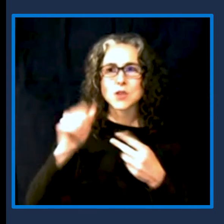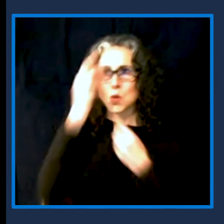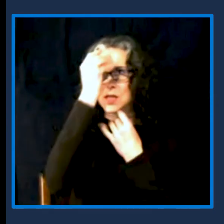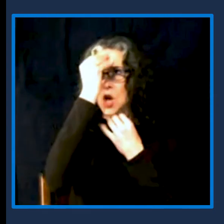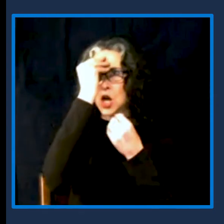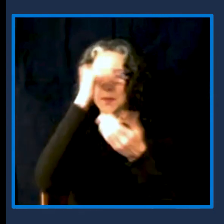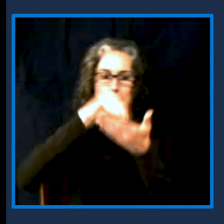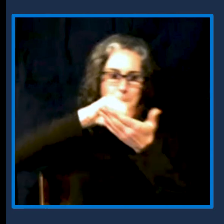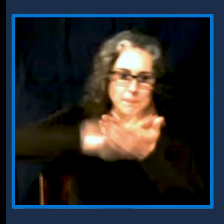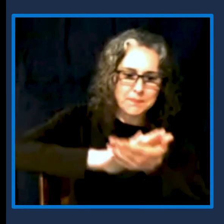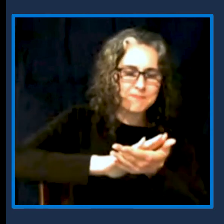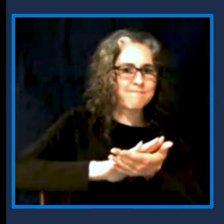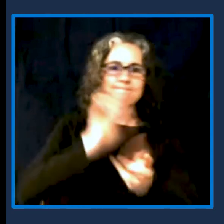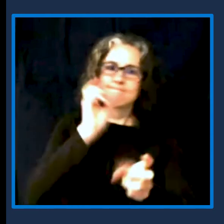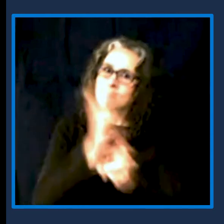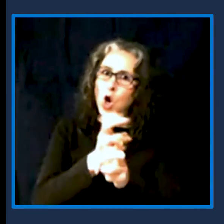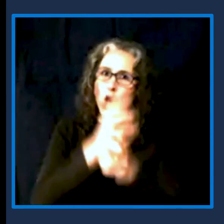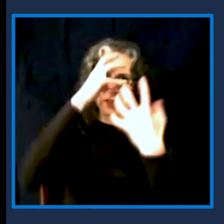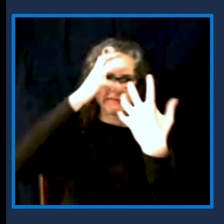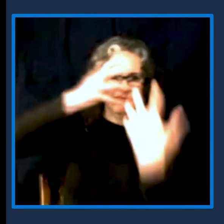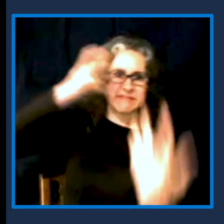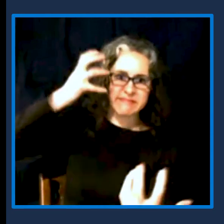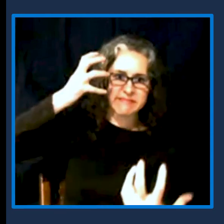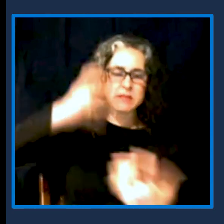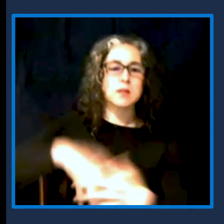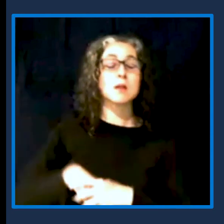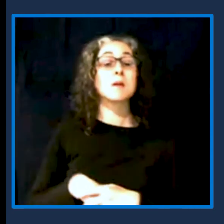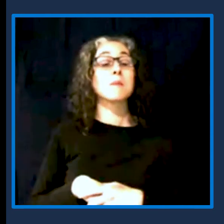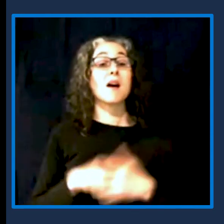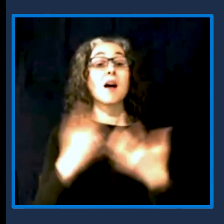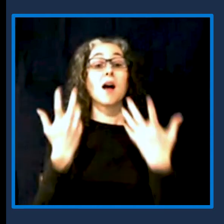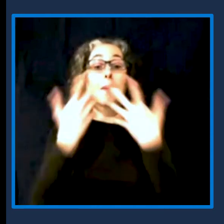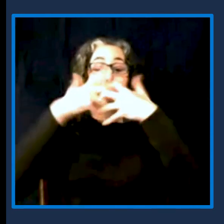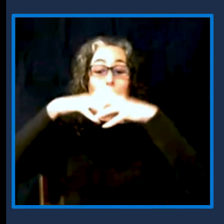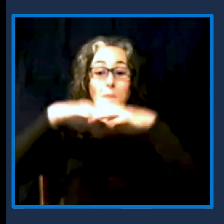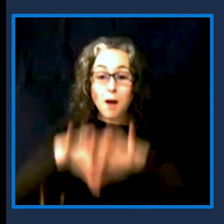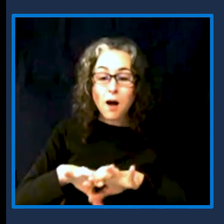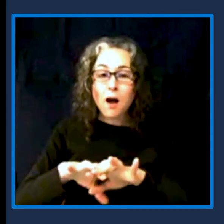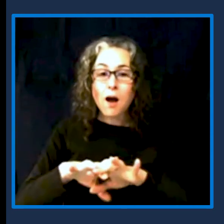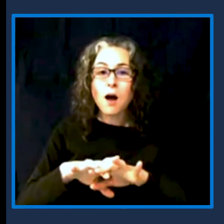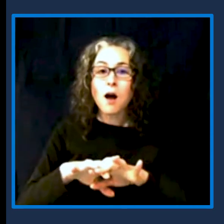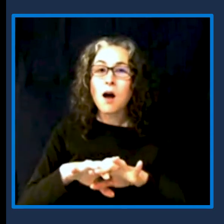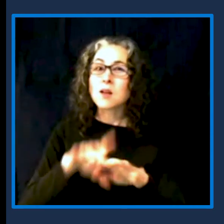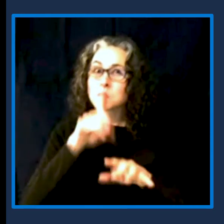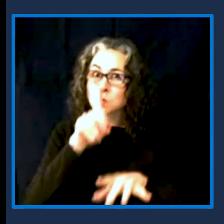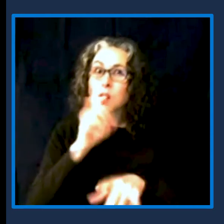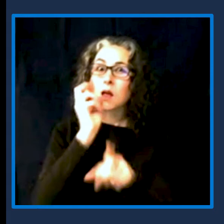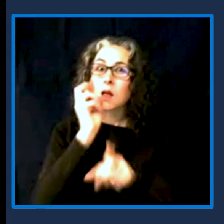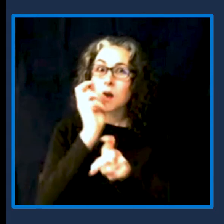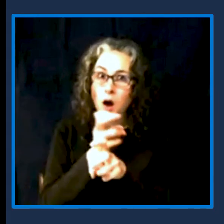and when when all of these things kind of come together for him it's it's an arduous task that